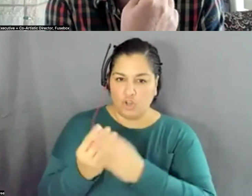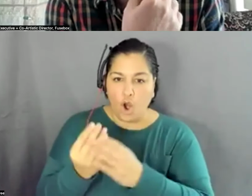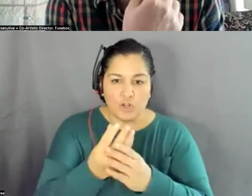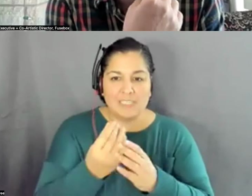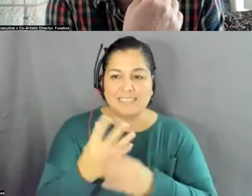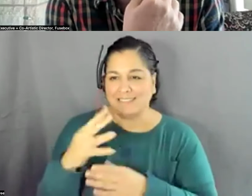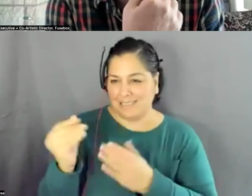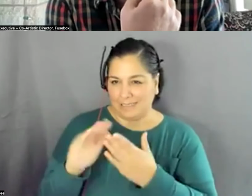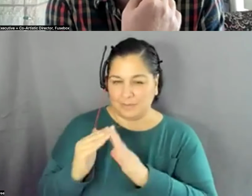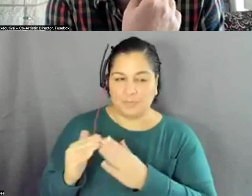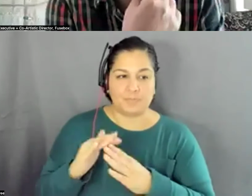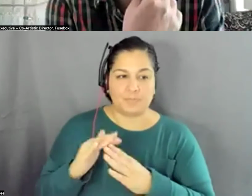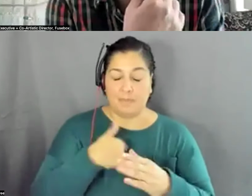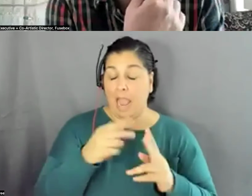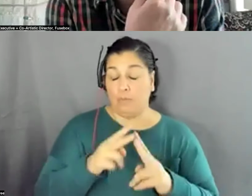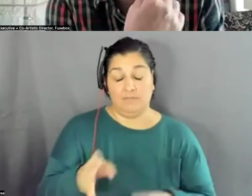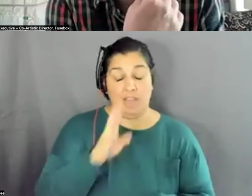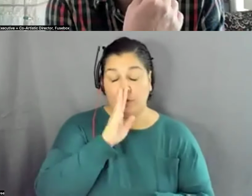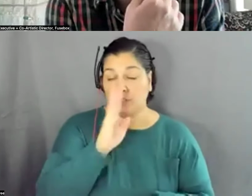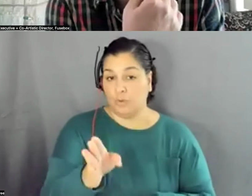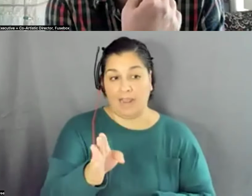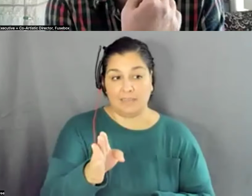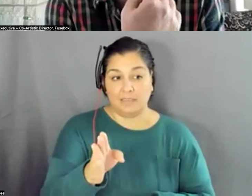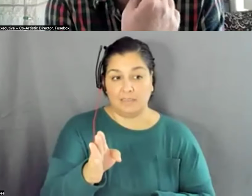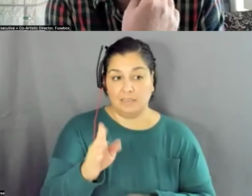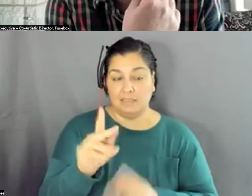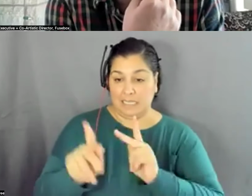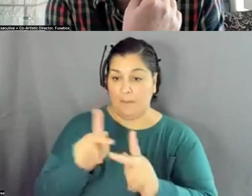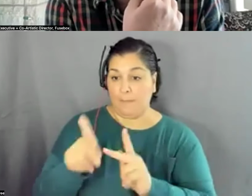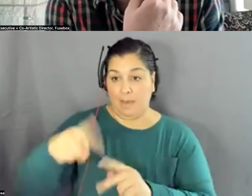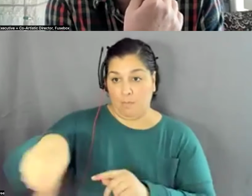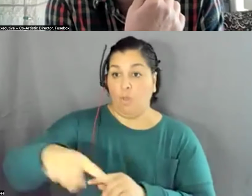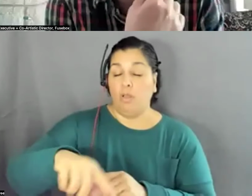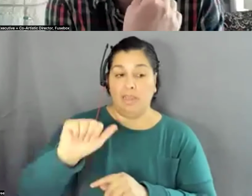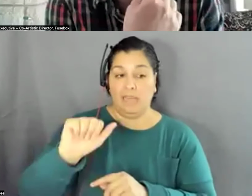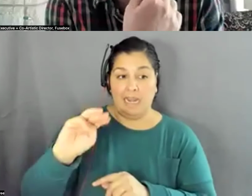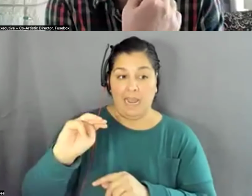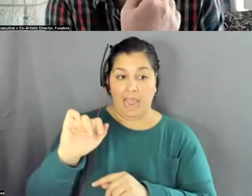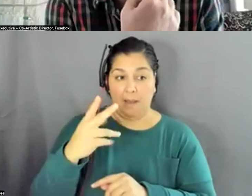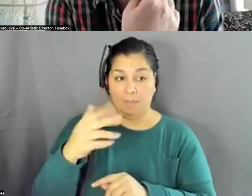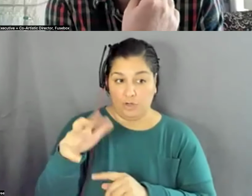to the folks in Amherst going, I, I want you to pay for my time